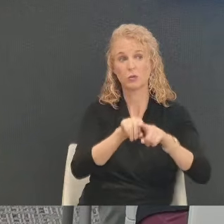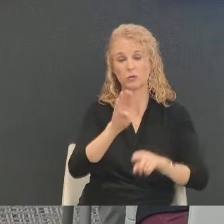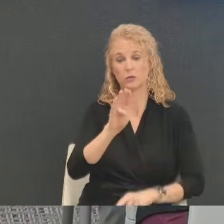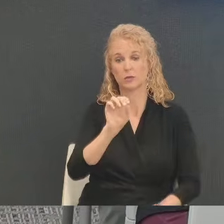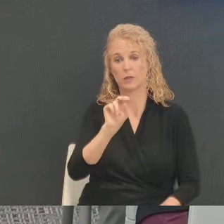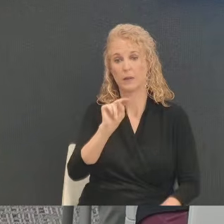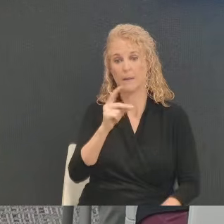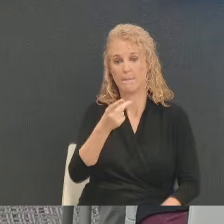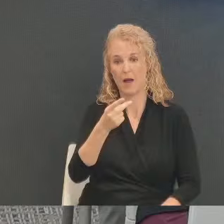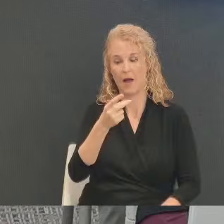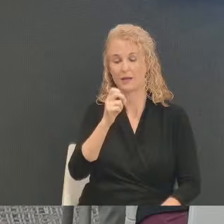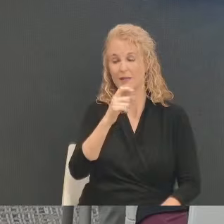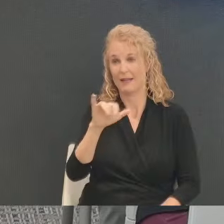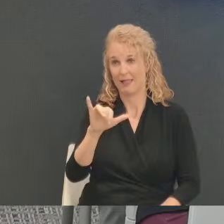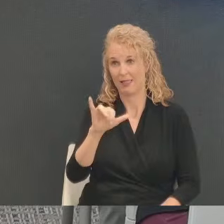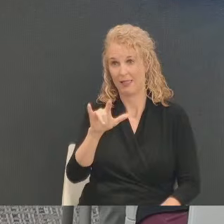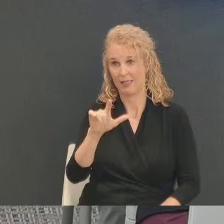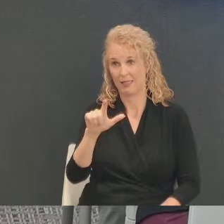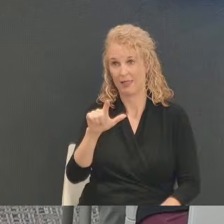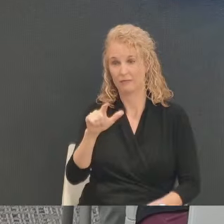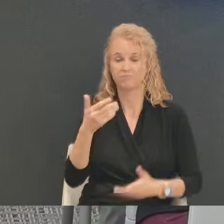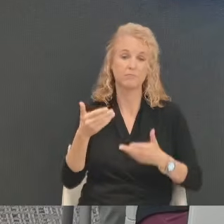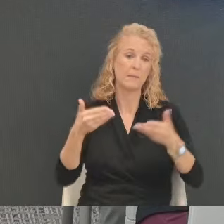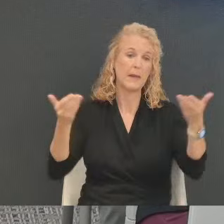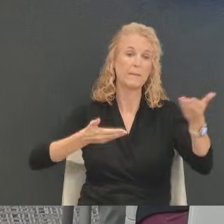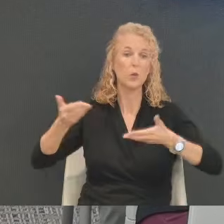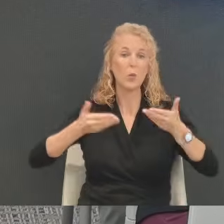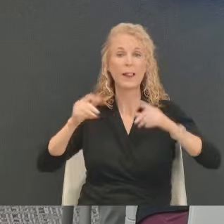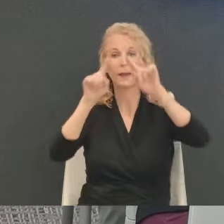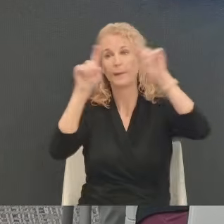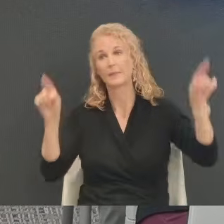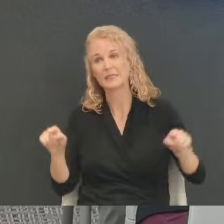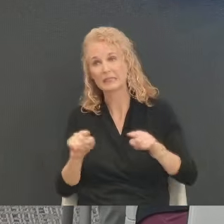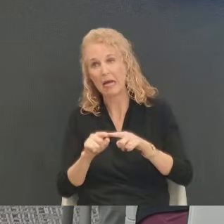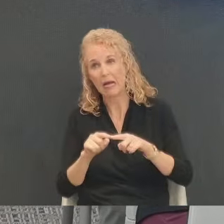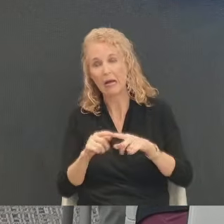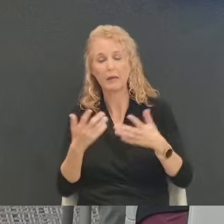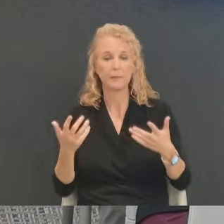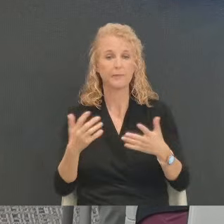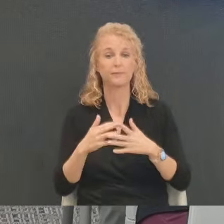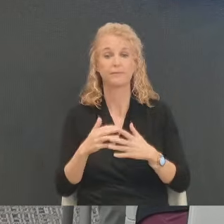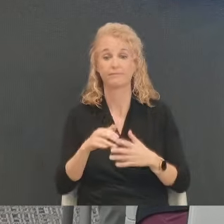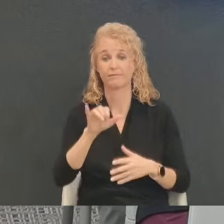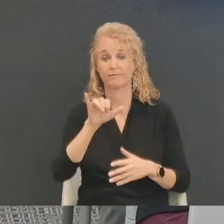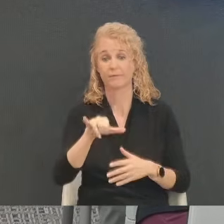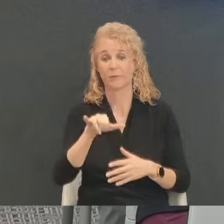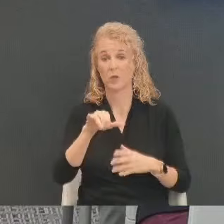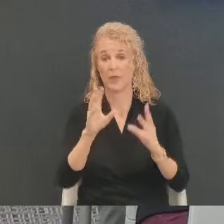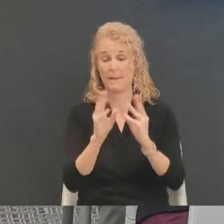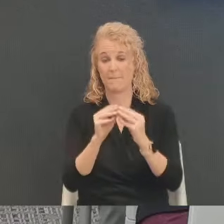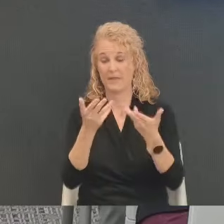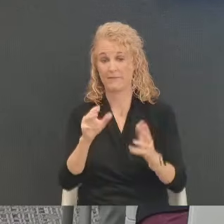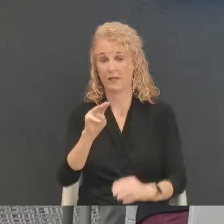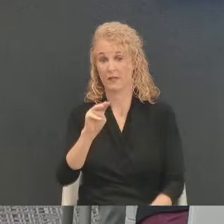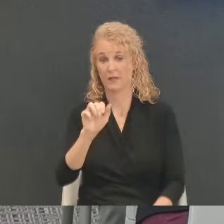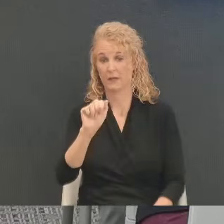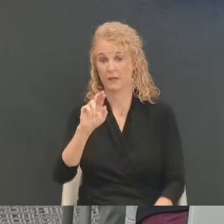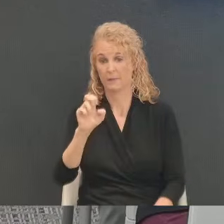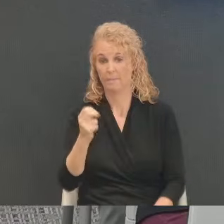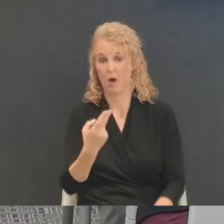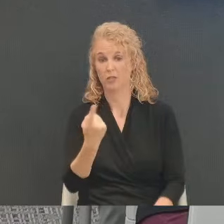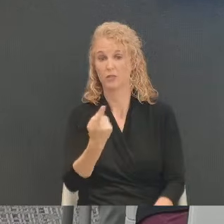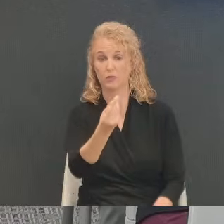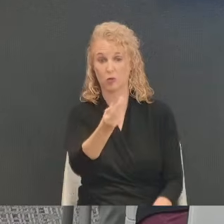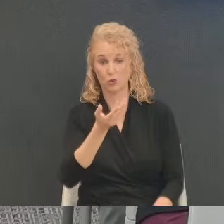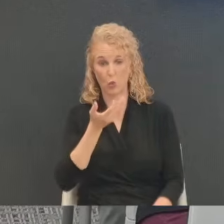can use for some welcoming signage? And at the end of March, I was informed that the owner had agreed